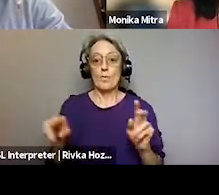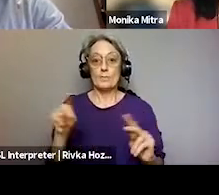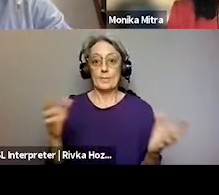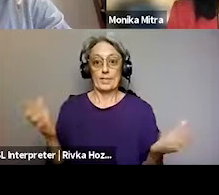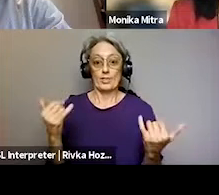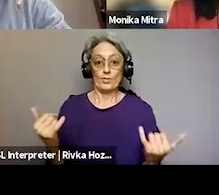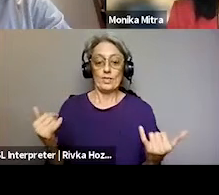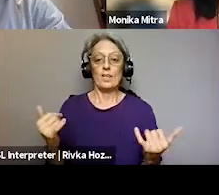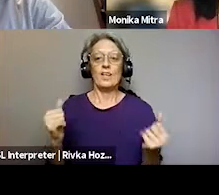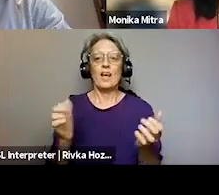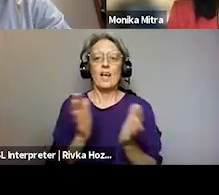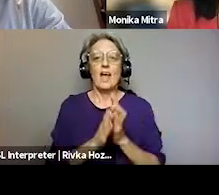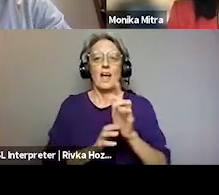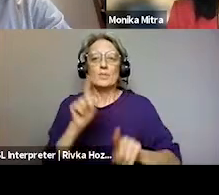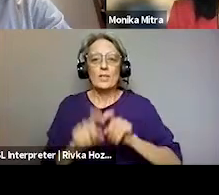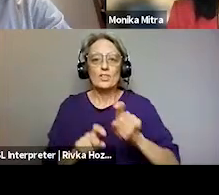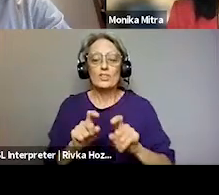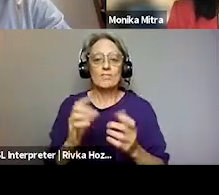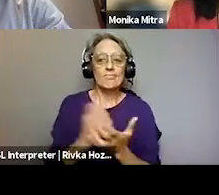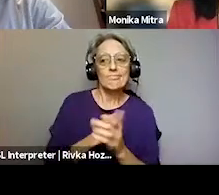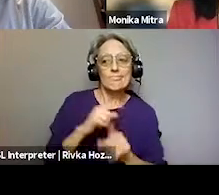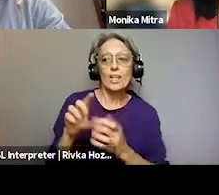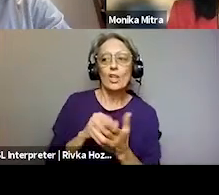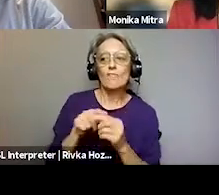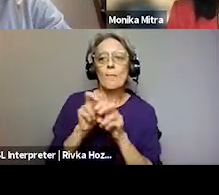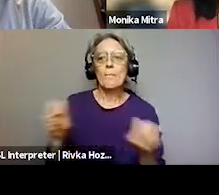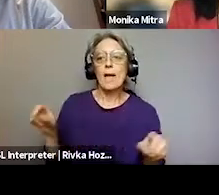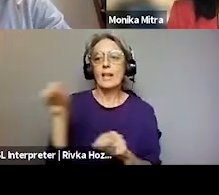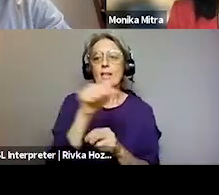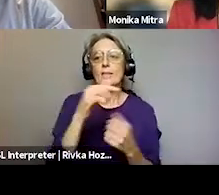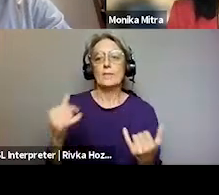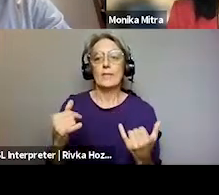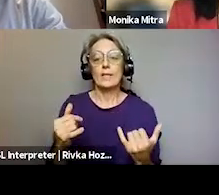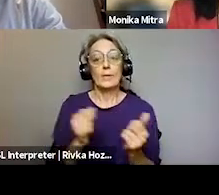ask their questions and learn from the panel members today and with that I will